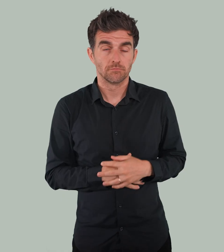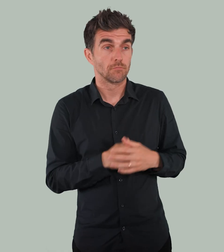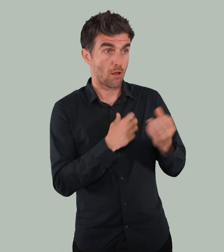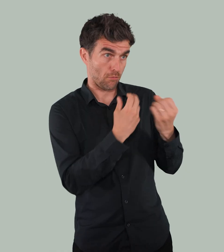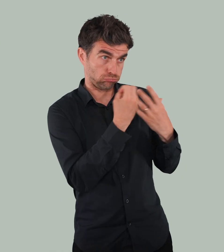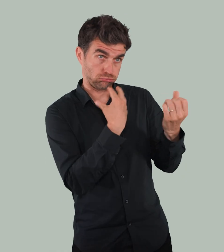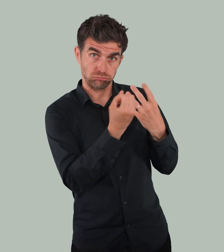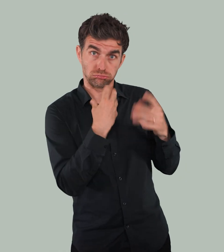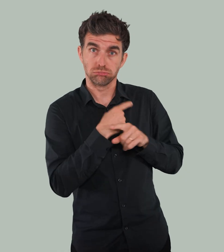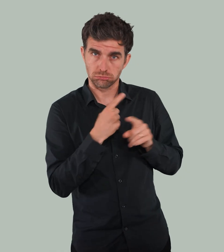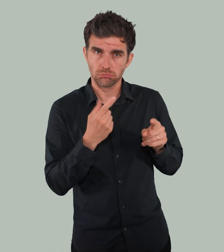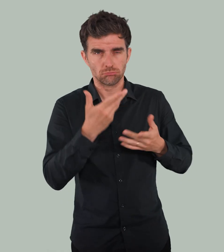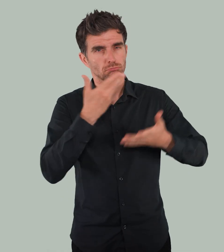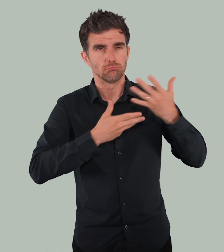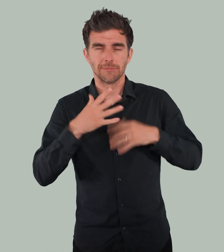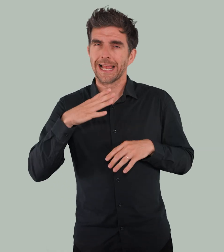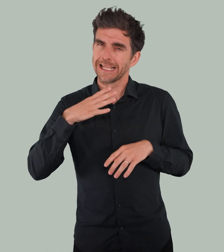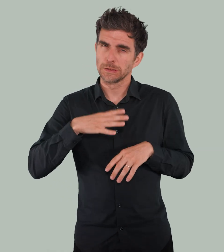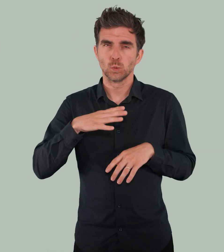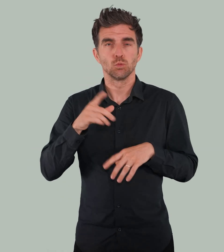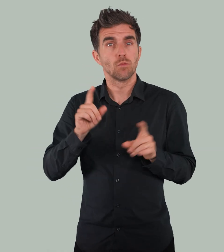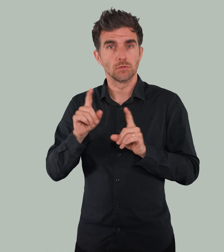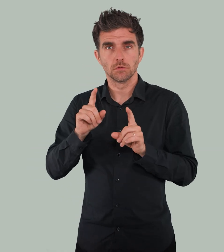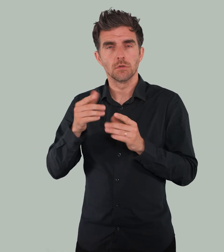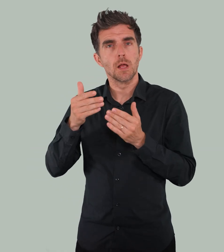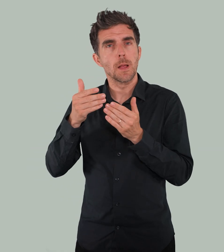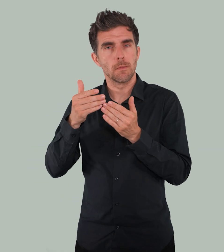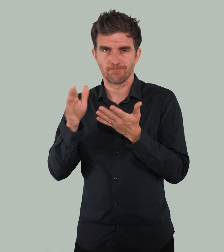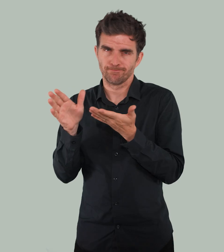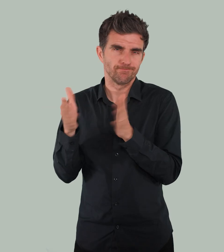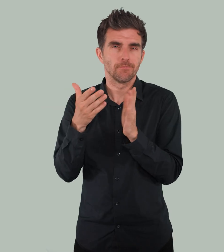Respondents describe the need to shift towards a